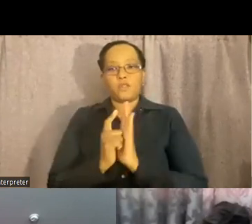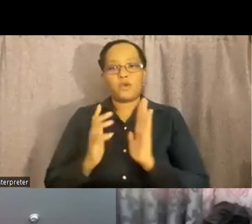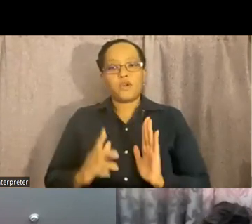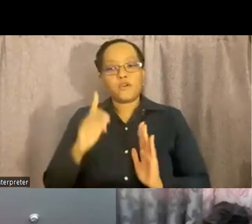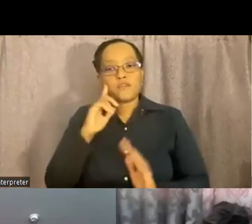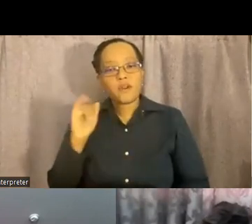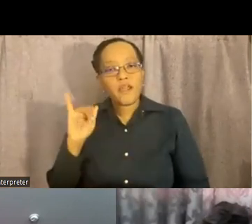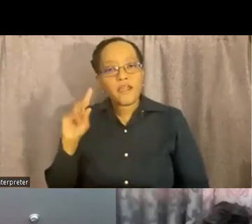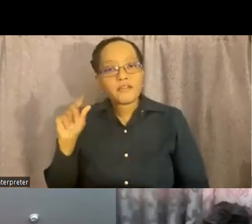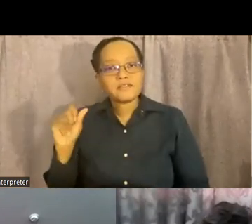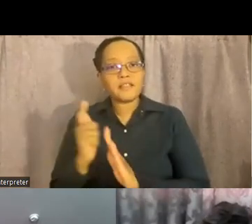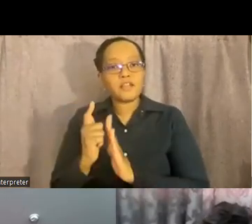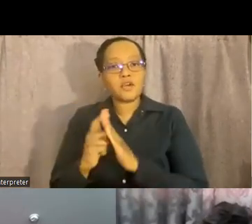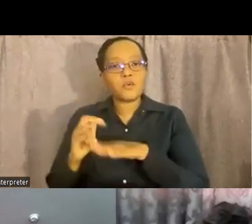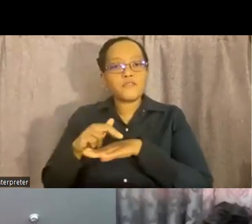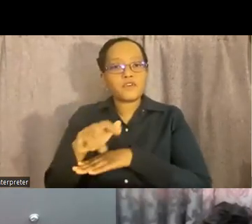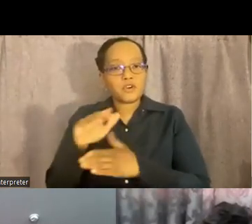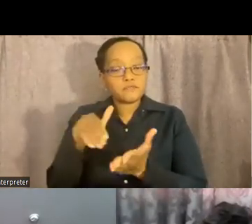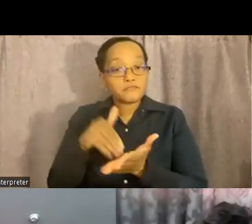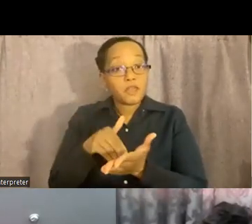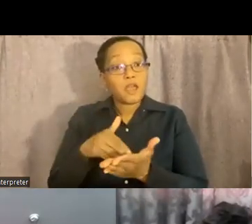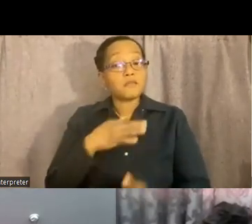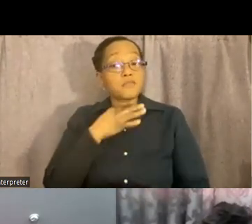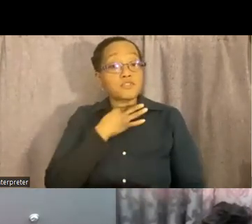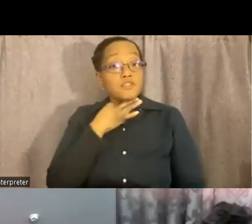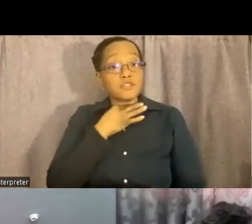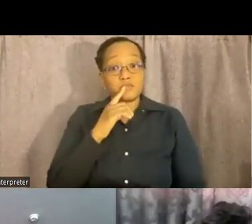curious , first of all I really enjoyed this conversation.